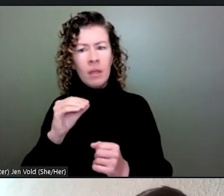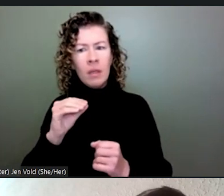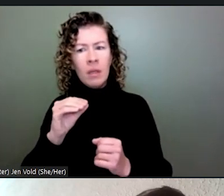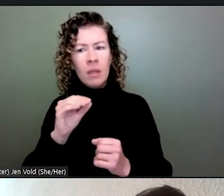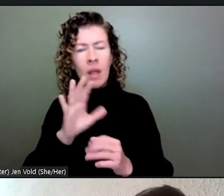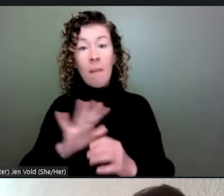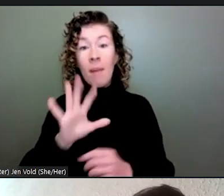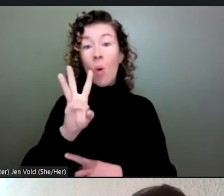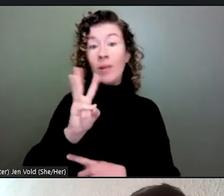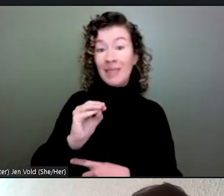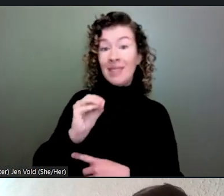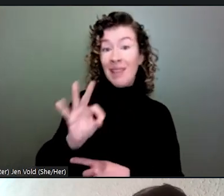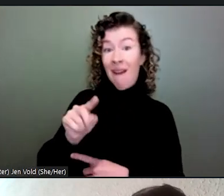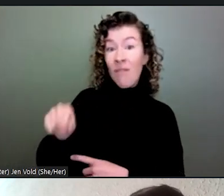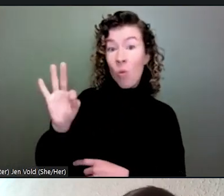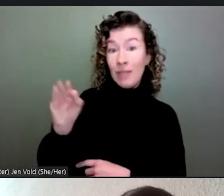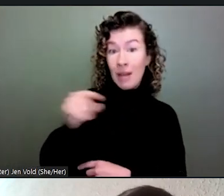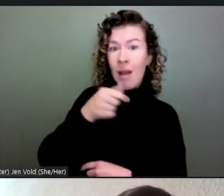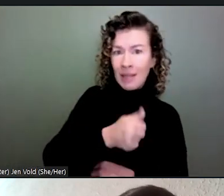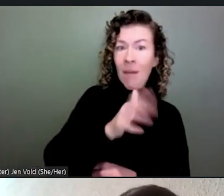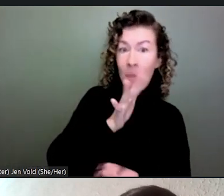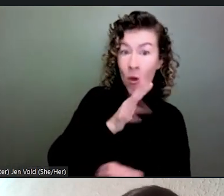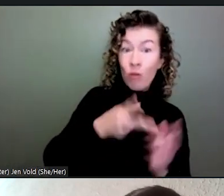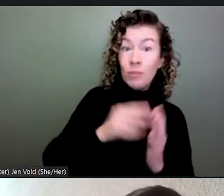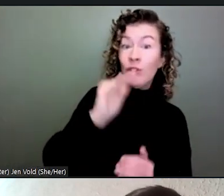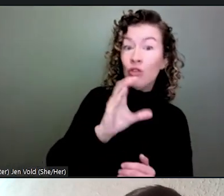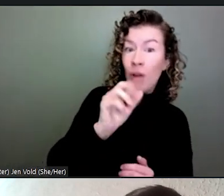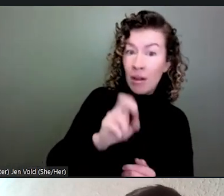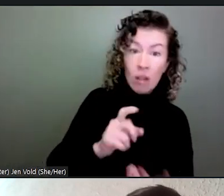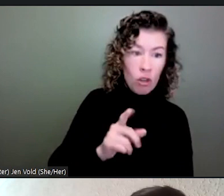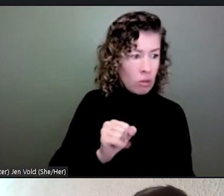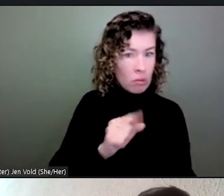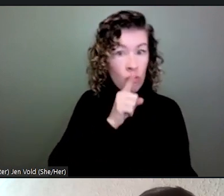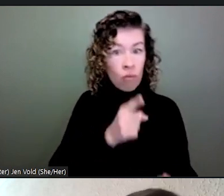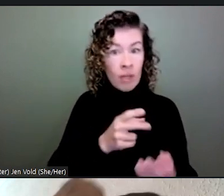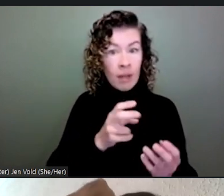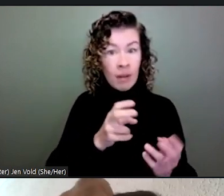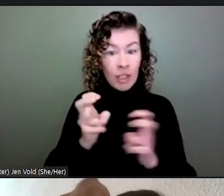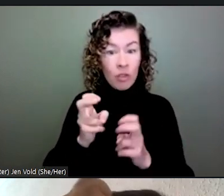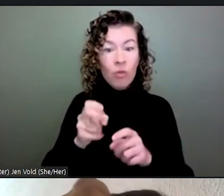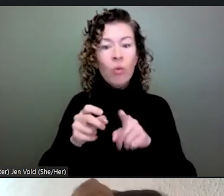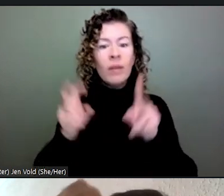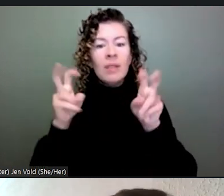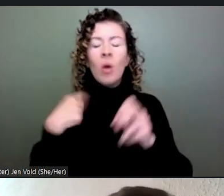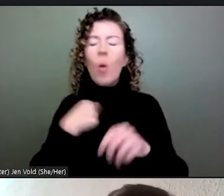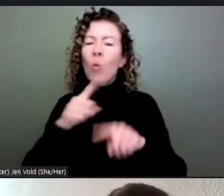So childcare was a real issue. So you just see in this extract we had--we couldn't see the nations that people were from in there.